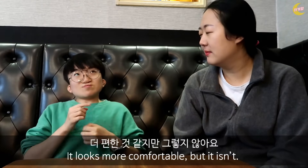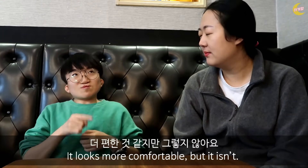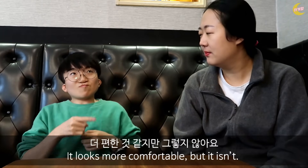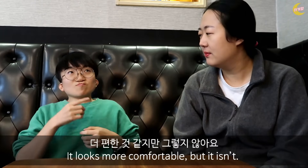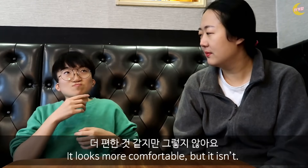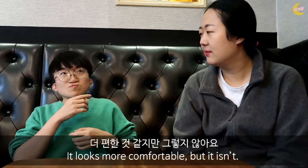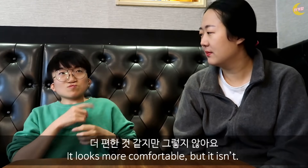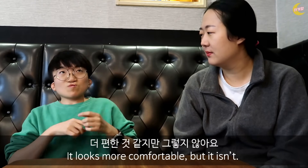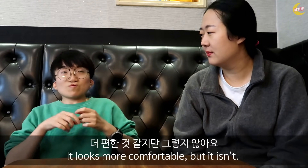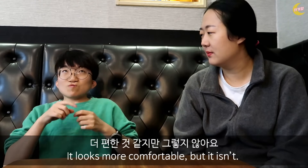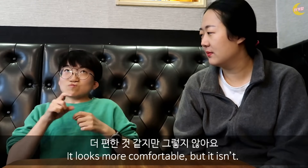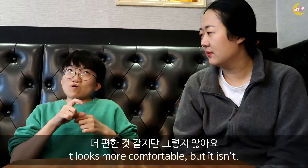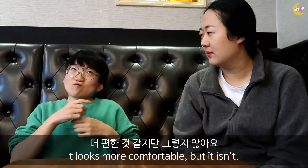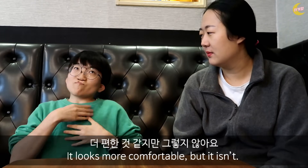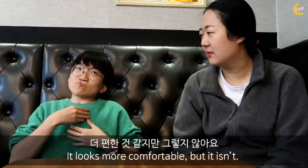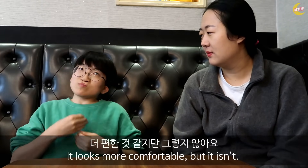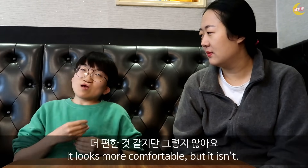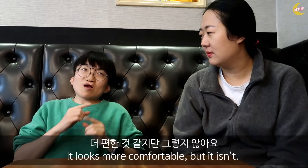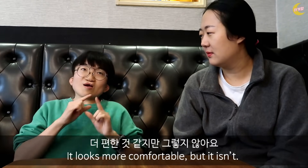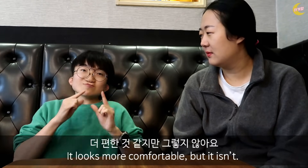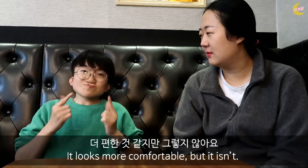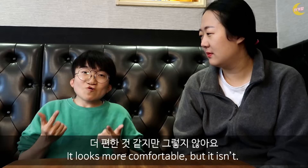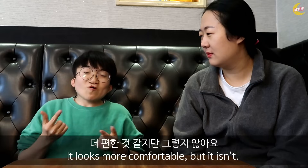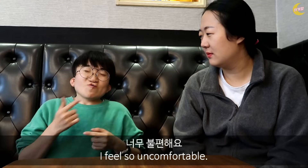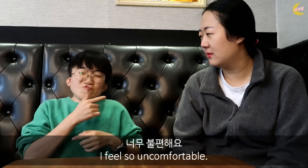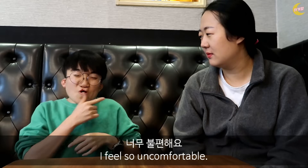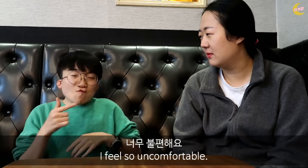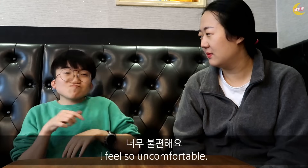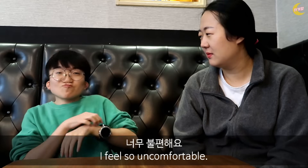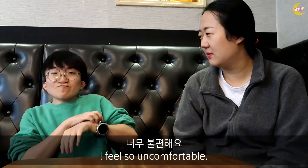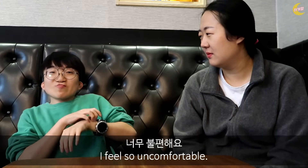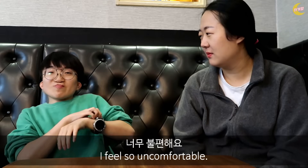It looks more comfortable, but it isn’t. I feel so uncomfortable.